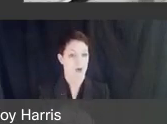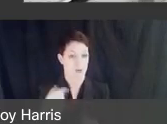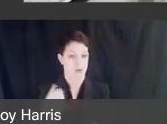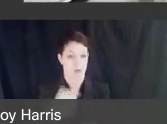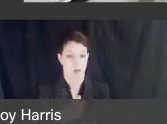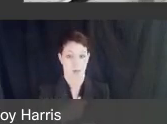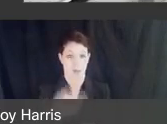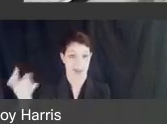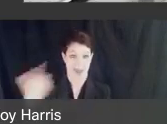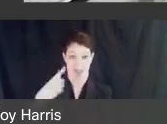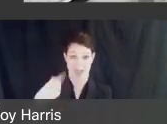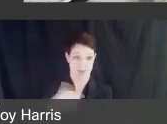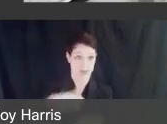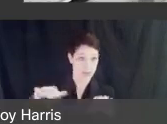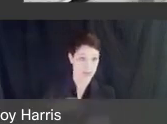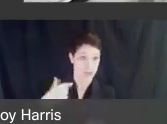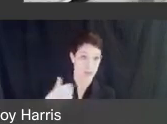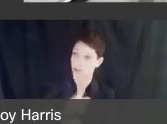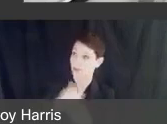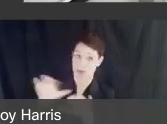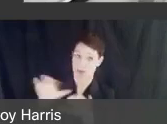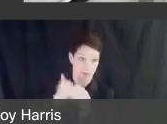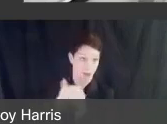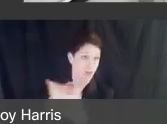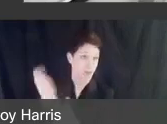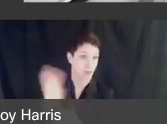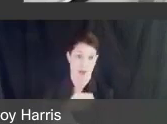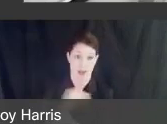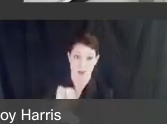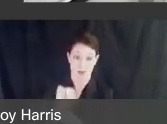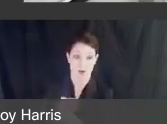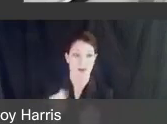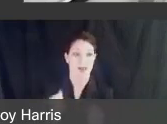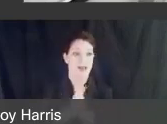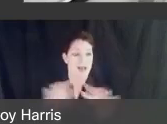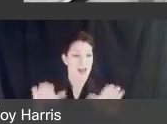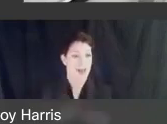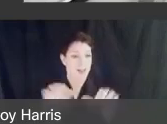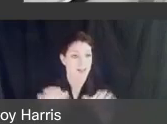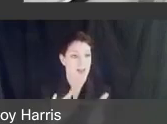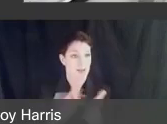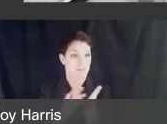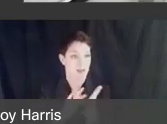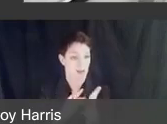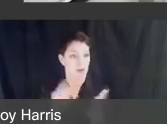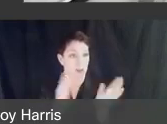always tasked to do, which is activate our medical countermeasure plans. Those plans are put together